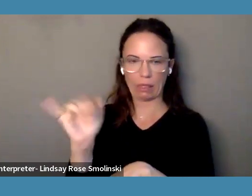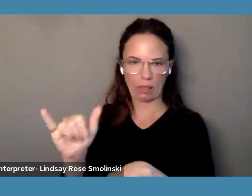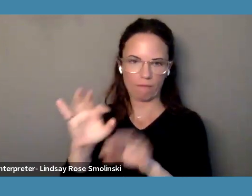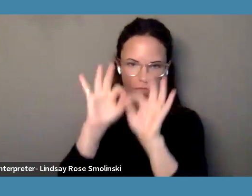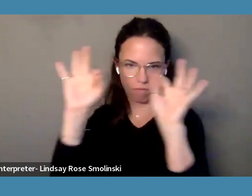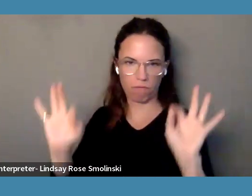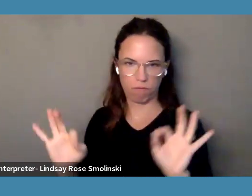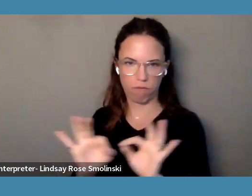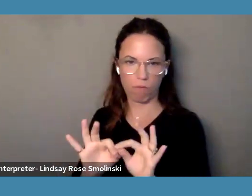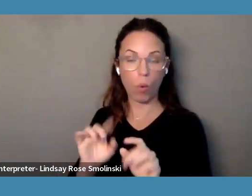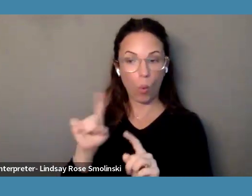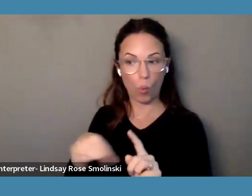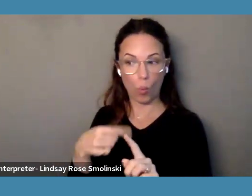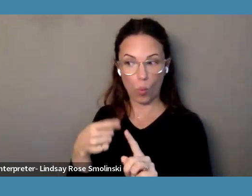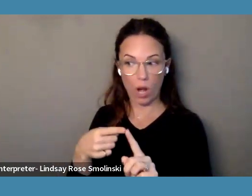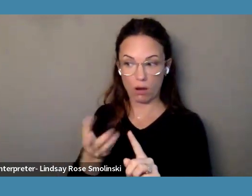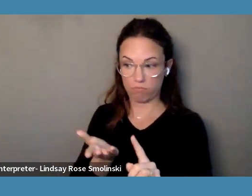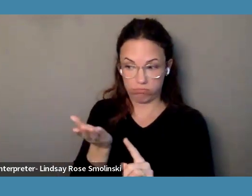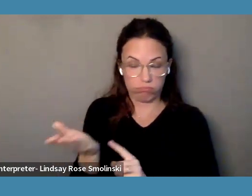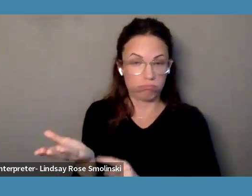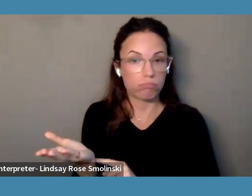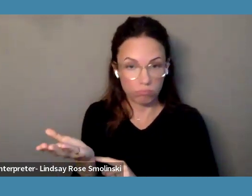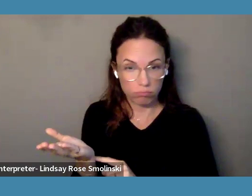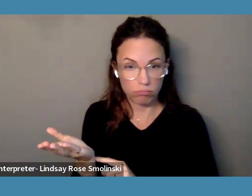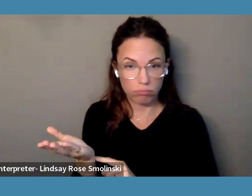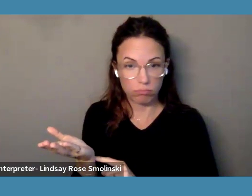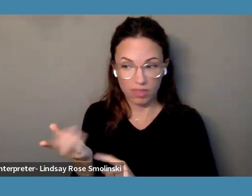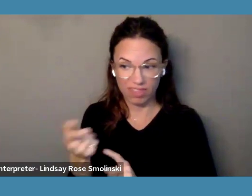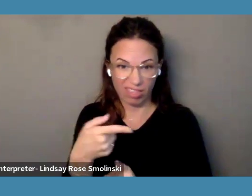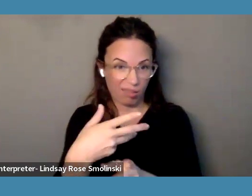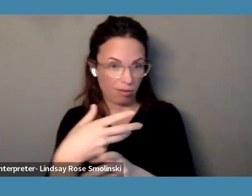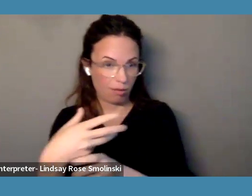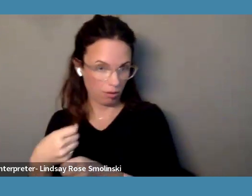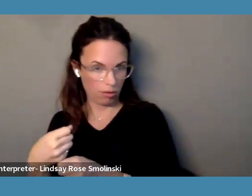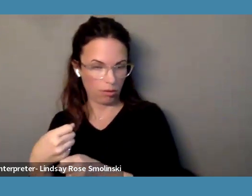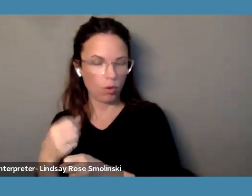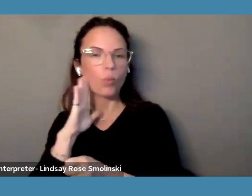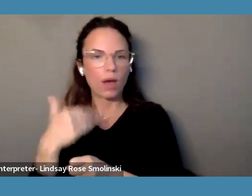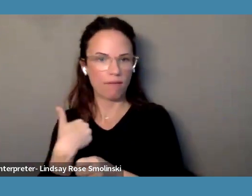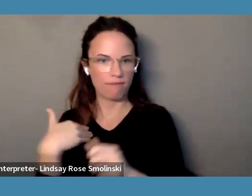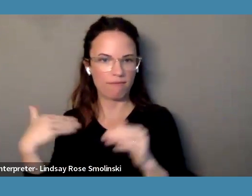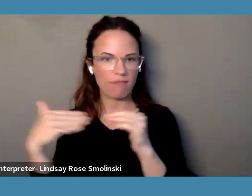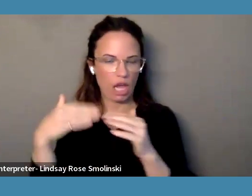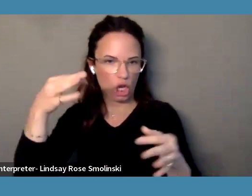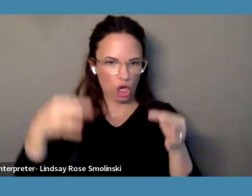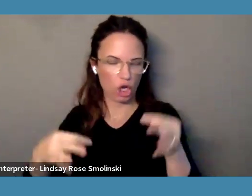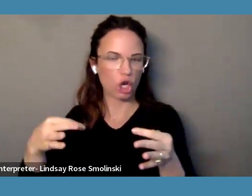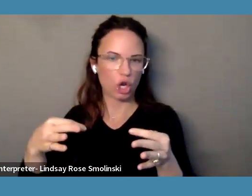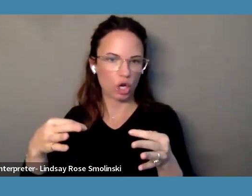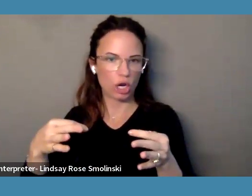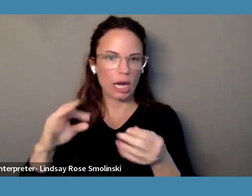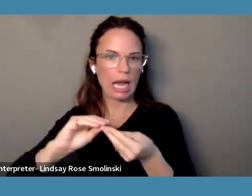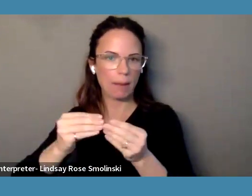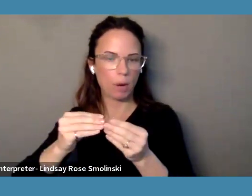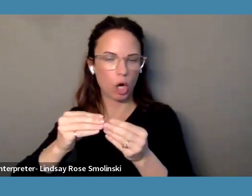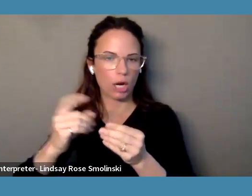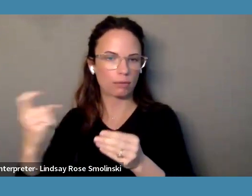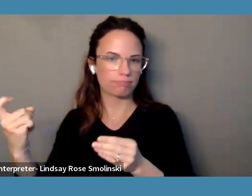And once you submit that form and it's received, there will be a fair hearing number assigned to your request